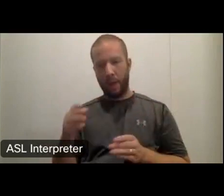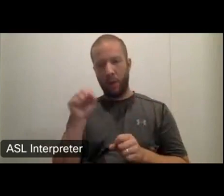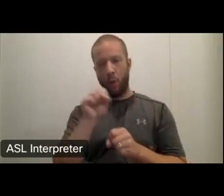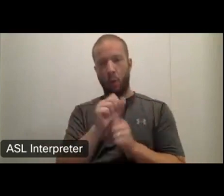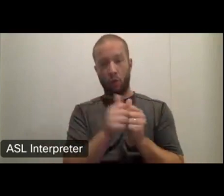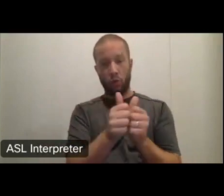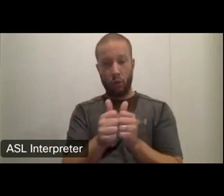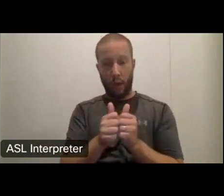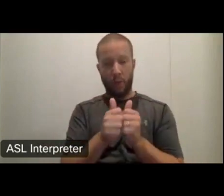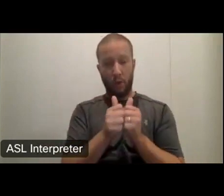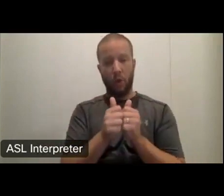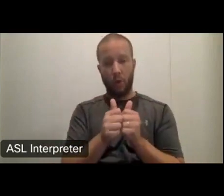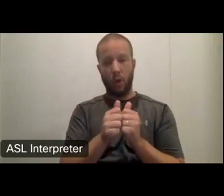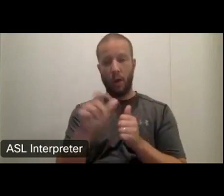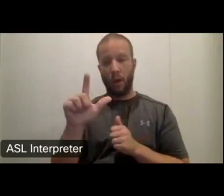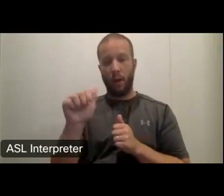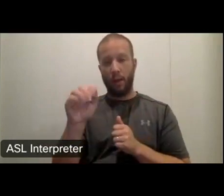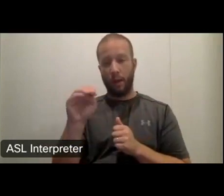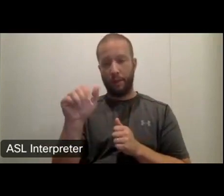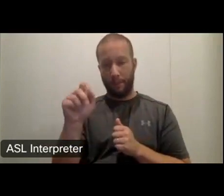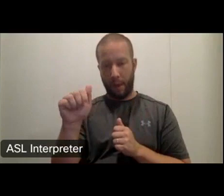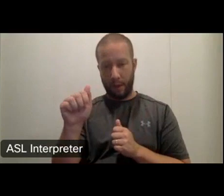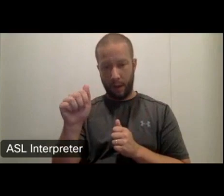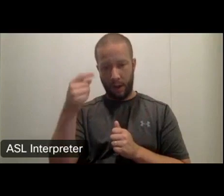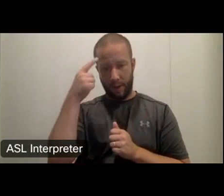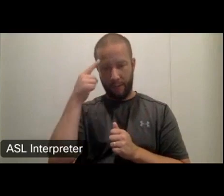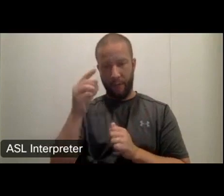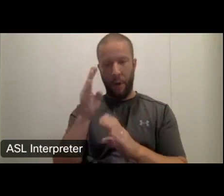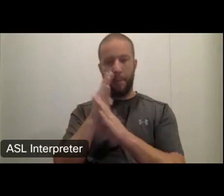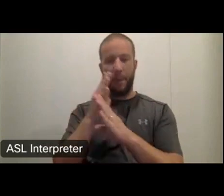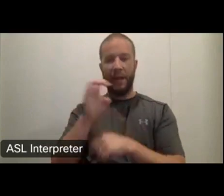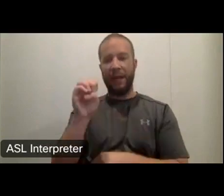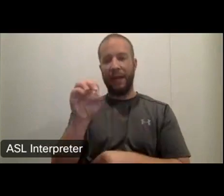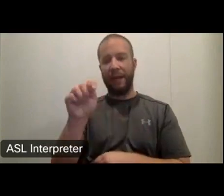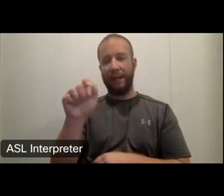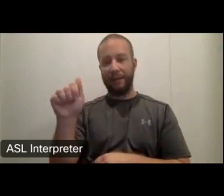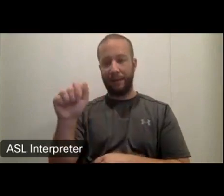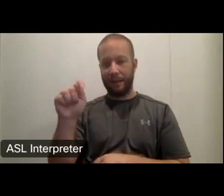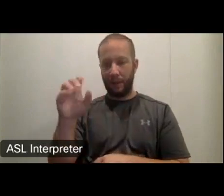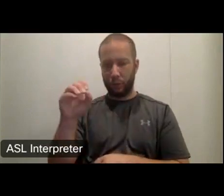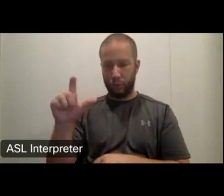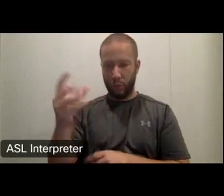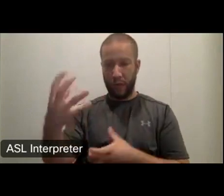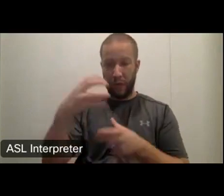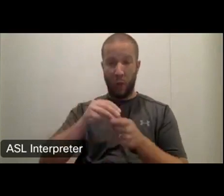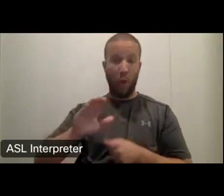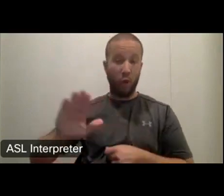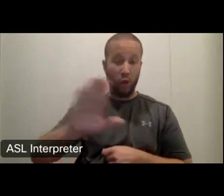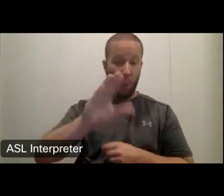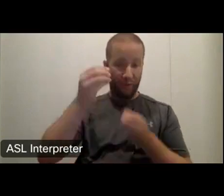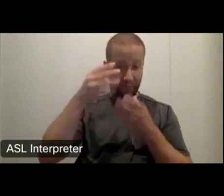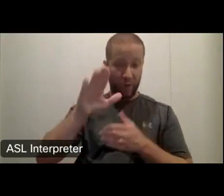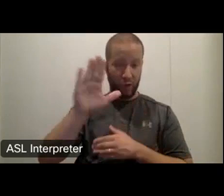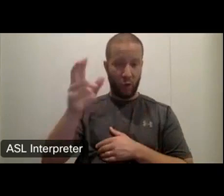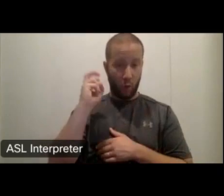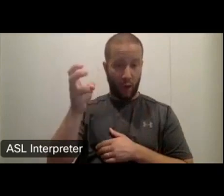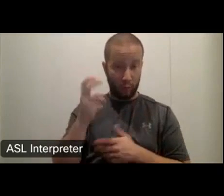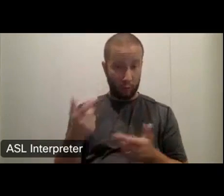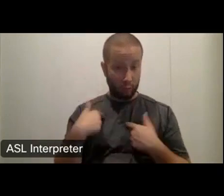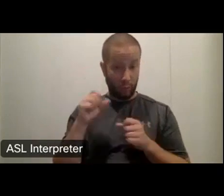with wamata so that for example the bus ETA tool can include circulator routes thank you